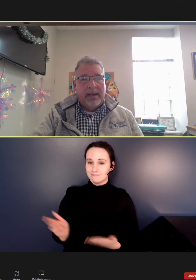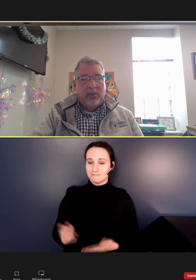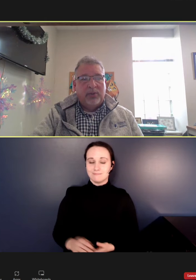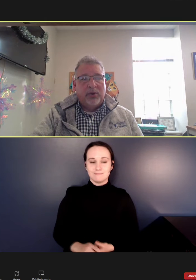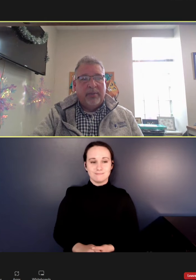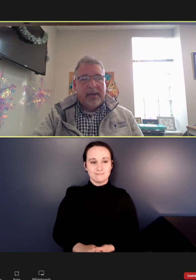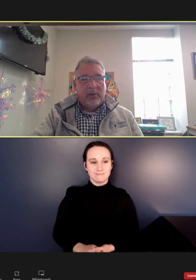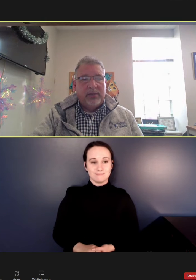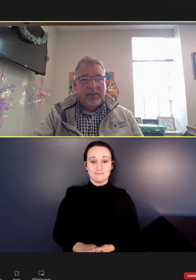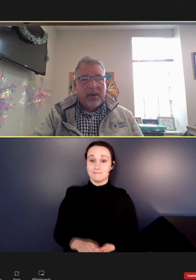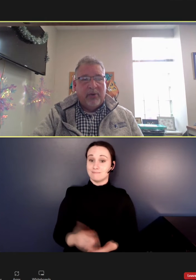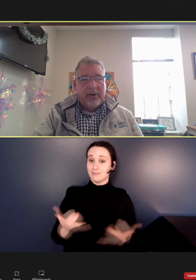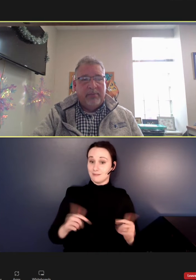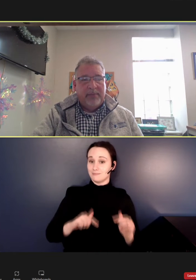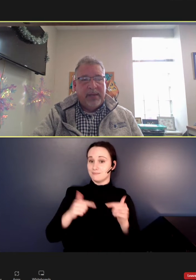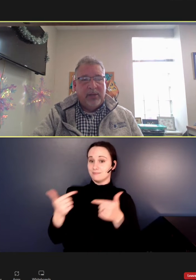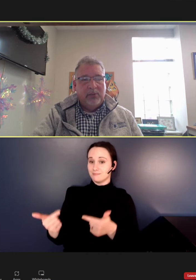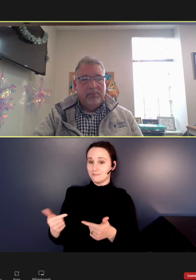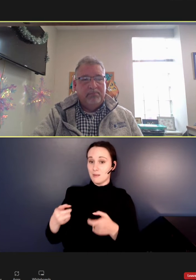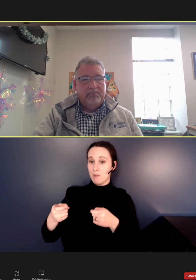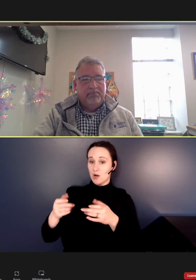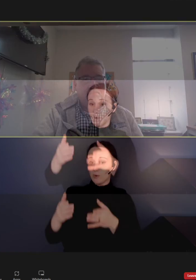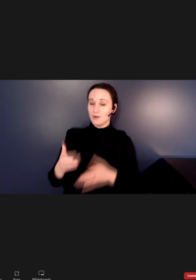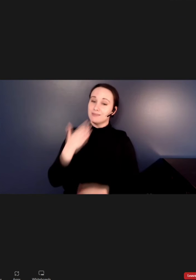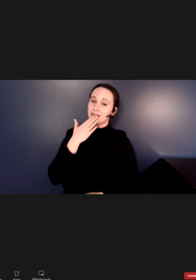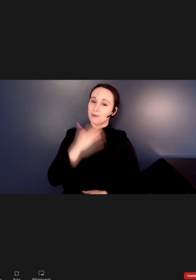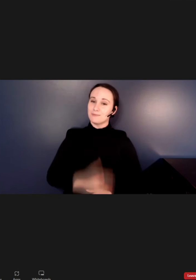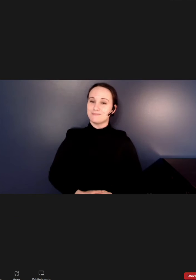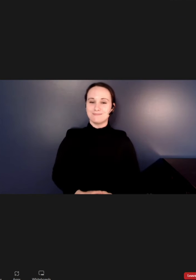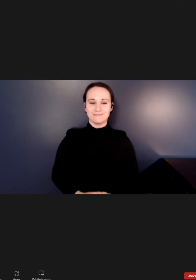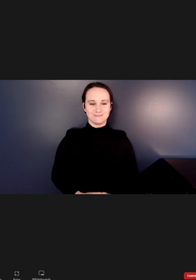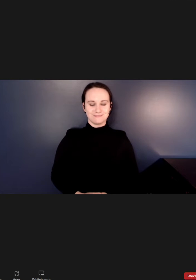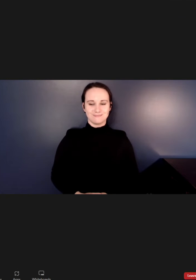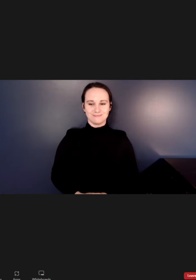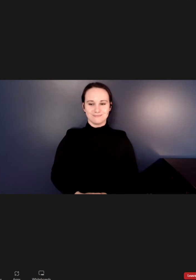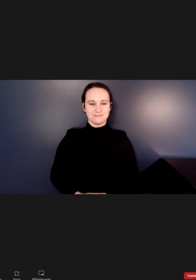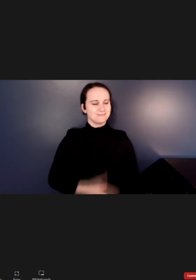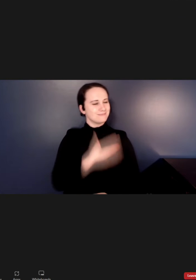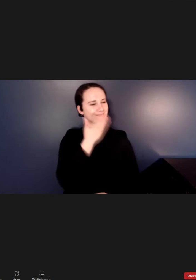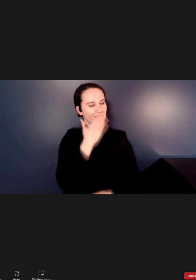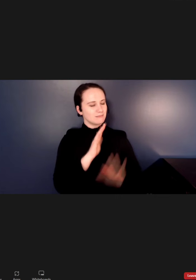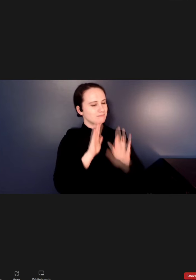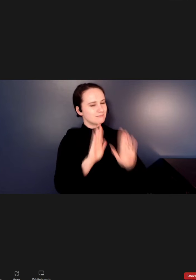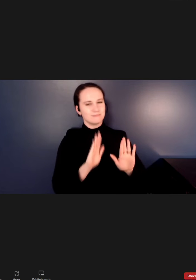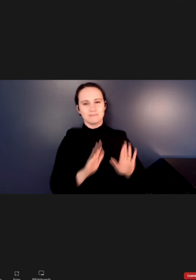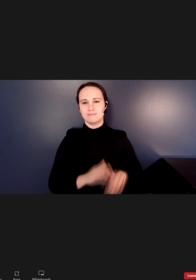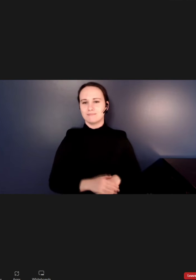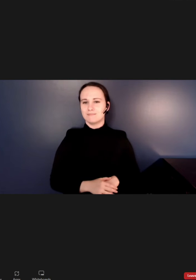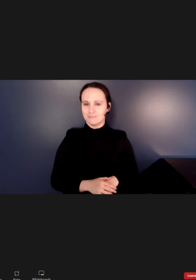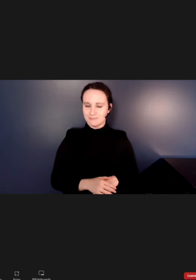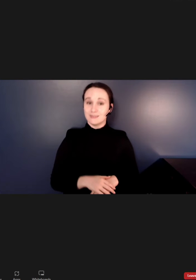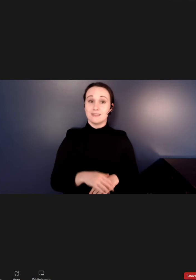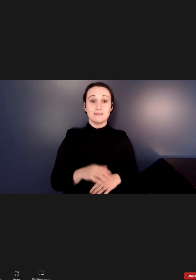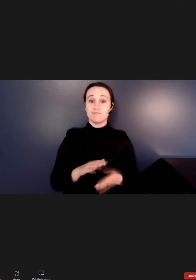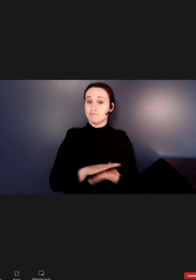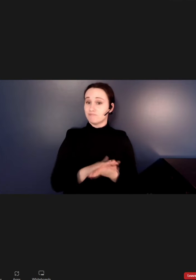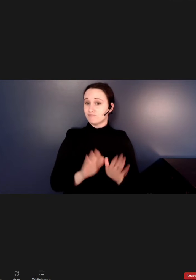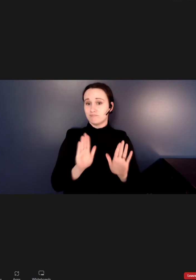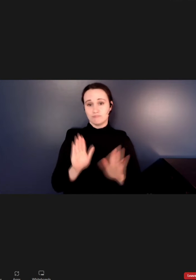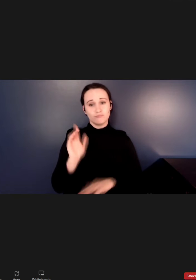And I will turn it back over to the moderator. Thank you. Robert Hopkins, Jr.: Thank you very much, Mr. McCormick. Very nice presentation. I have